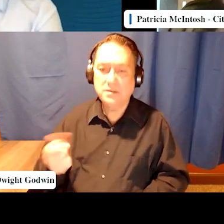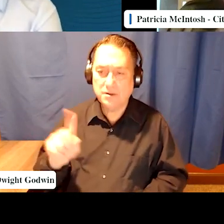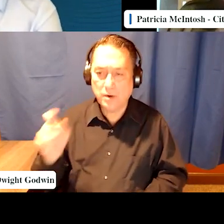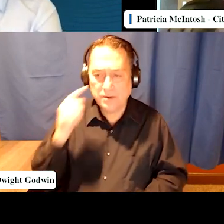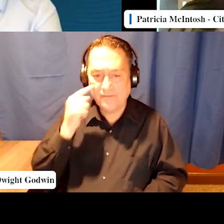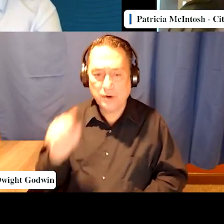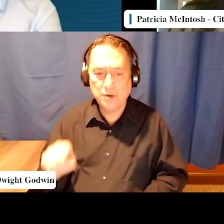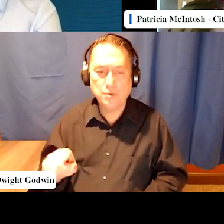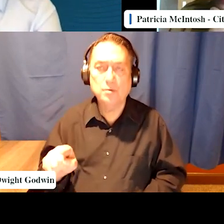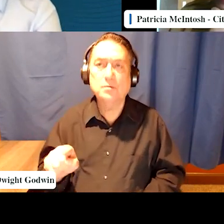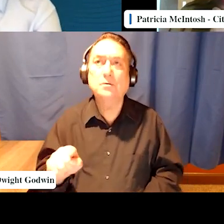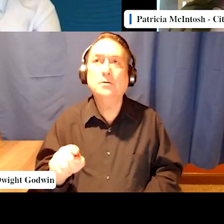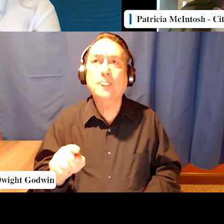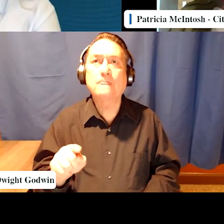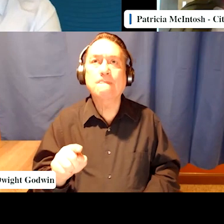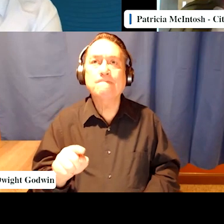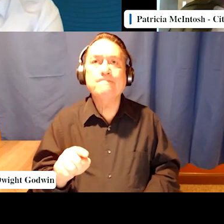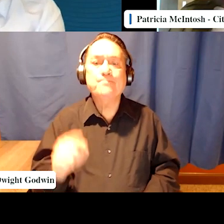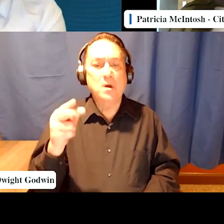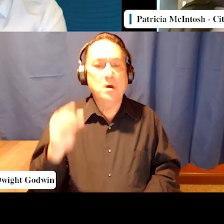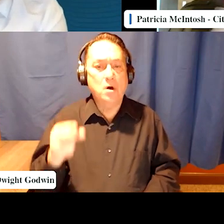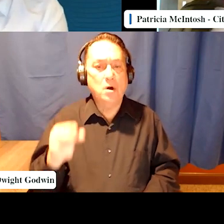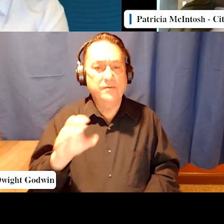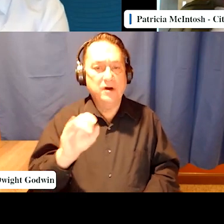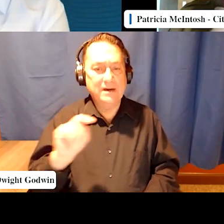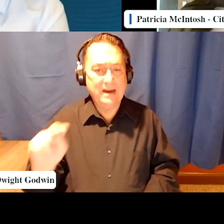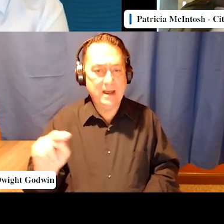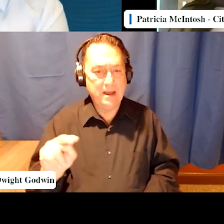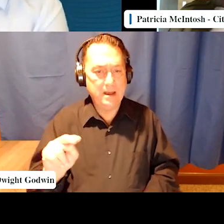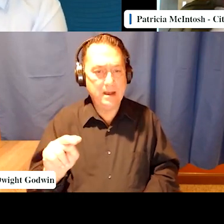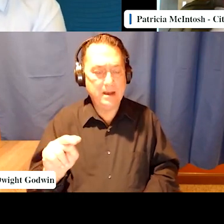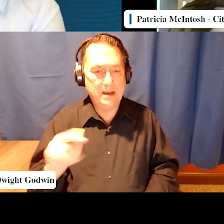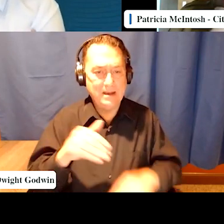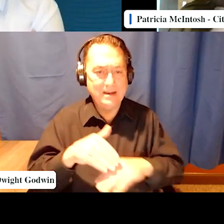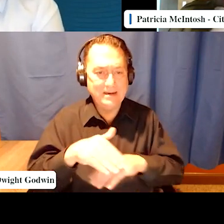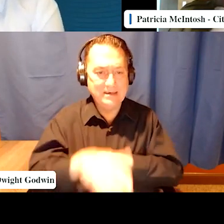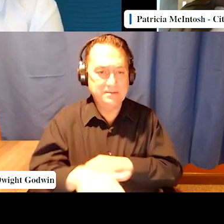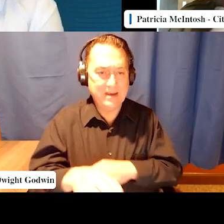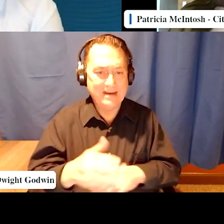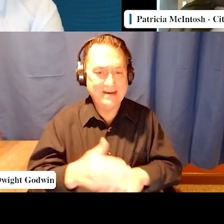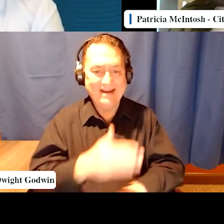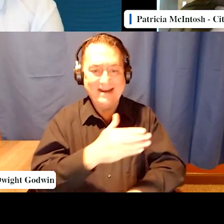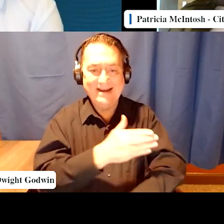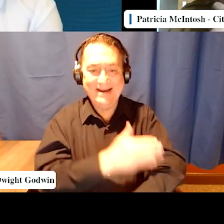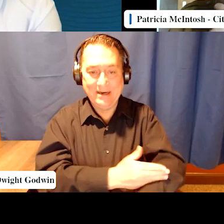So, in Hartford, did dispatching increase staffing in order to handle the increased calls